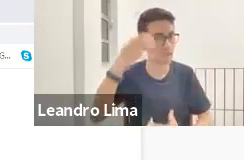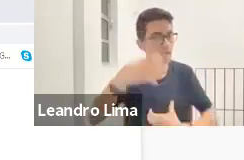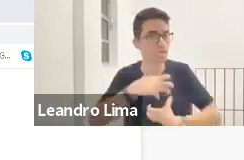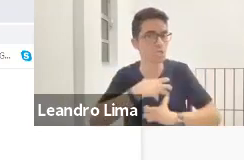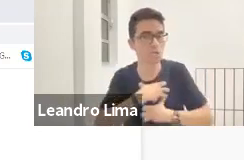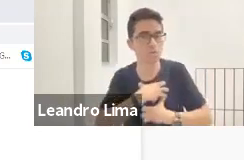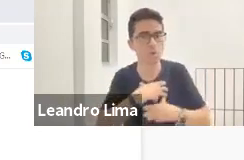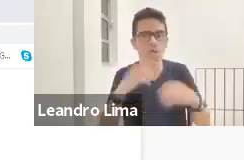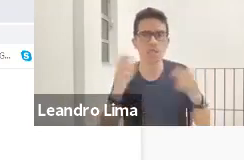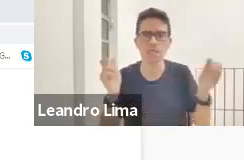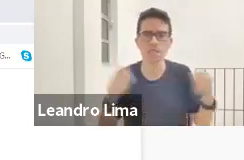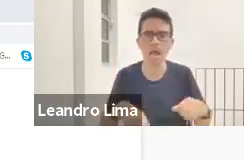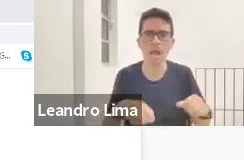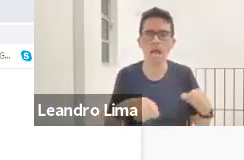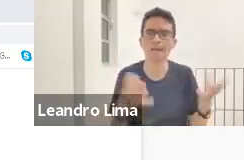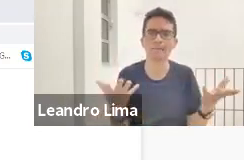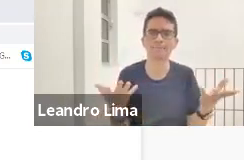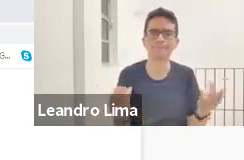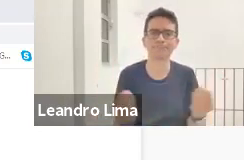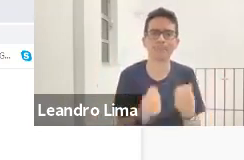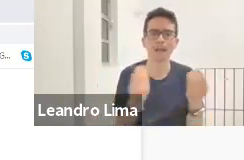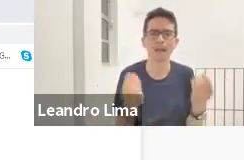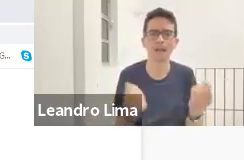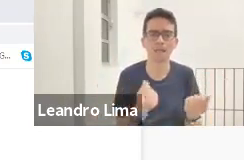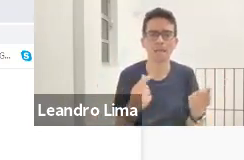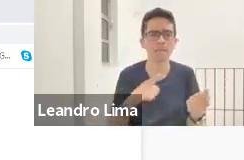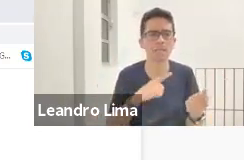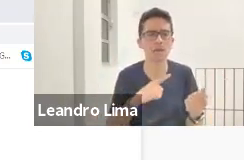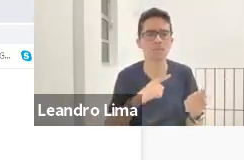it's a way that you're kind of.